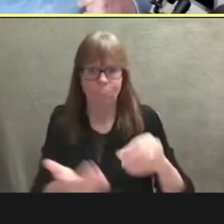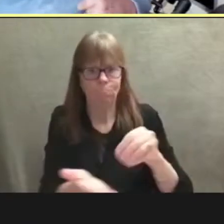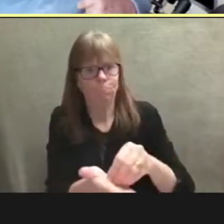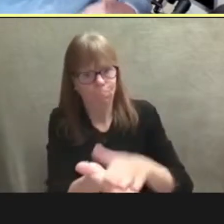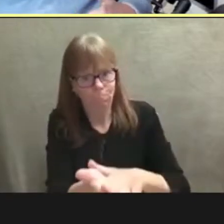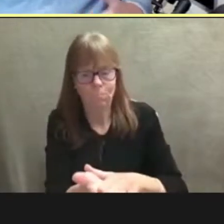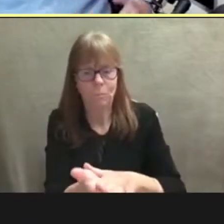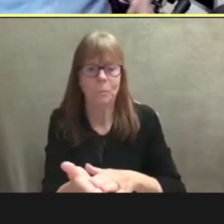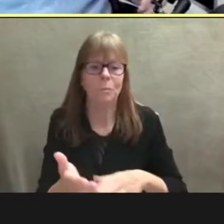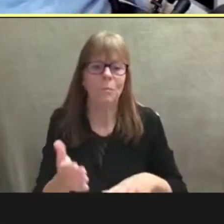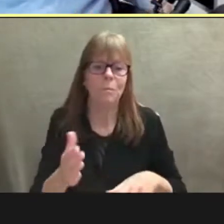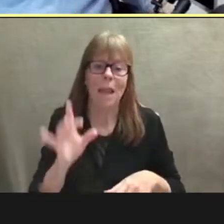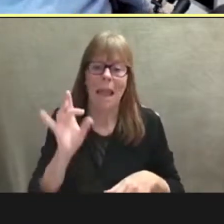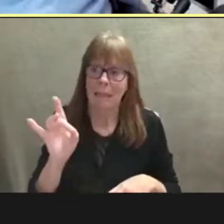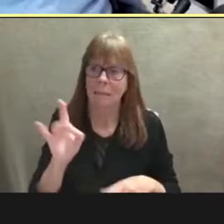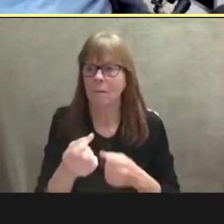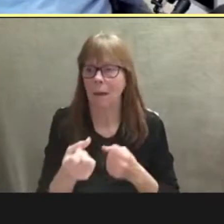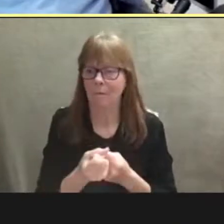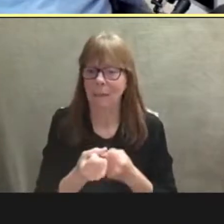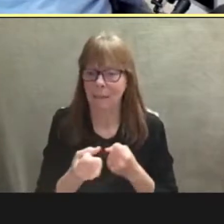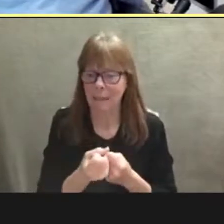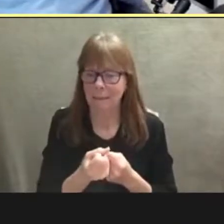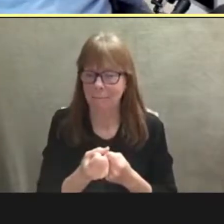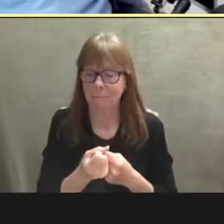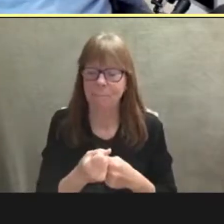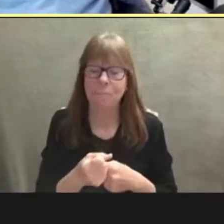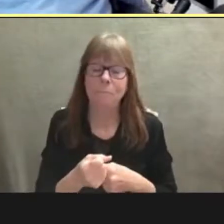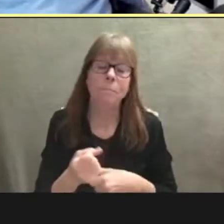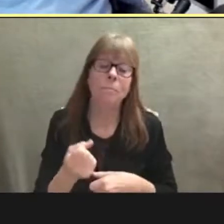for Advocacy. Advocacy incredibly